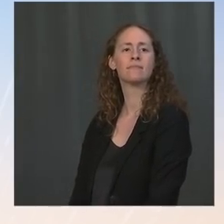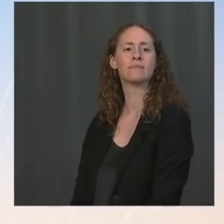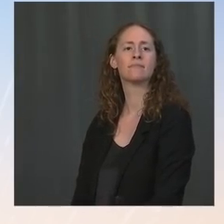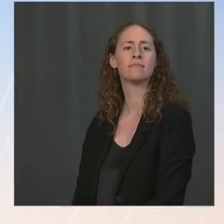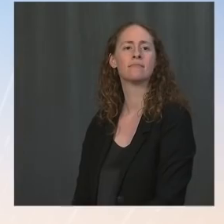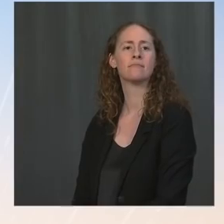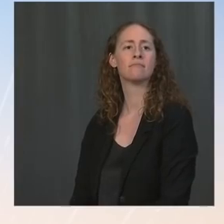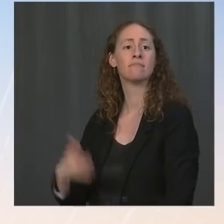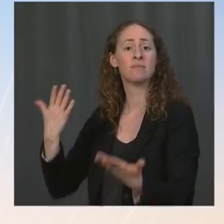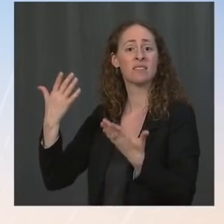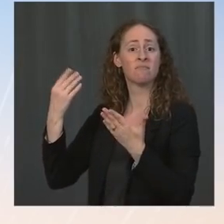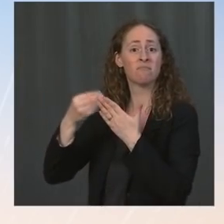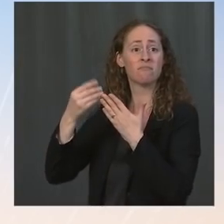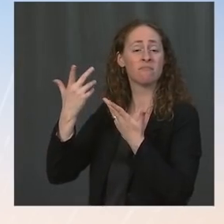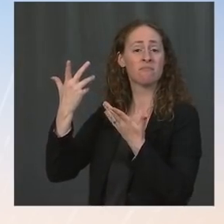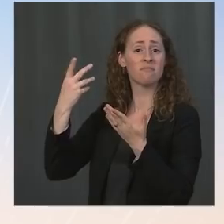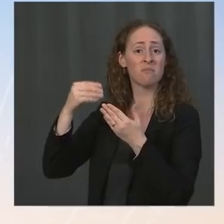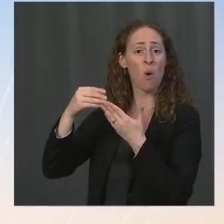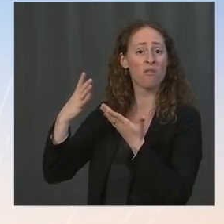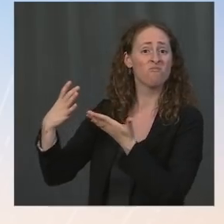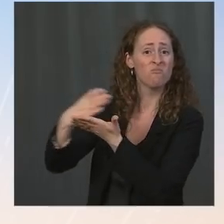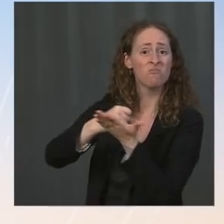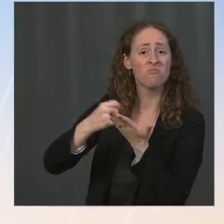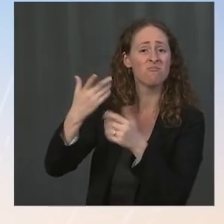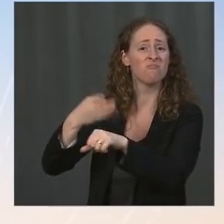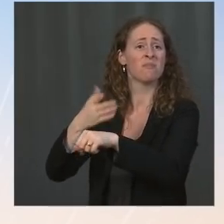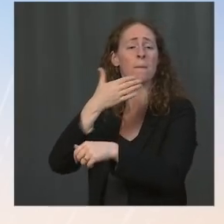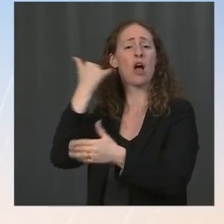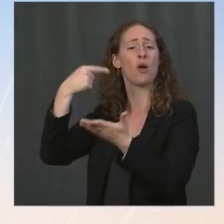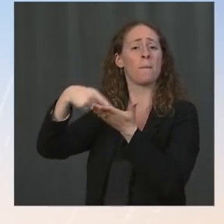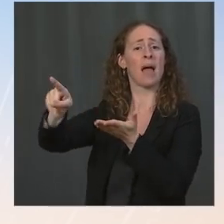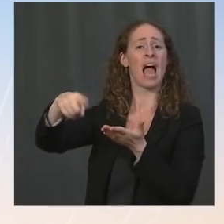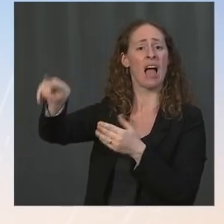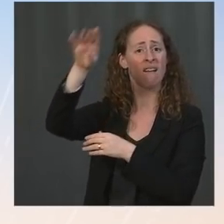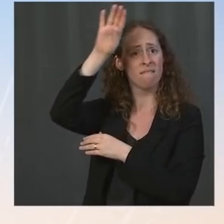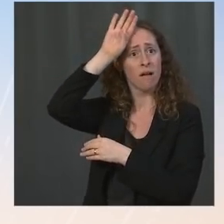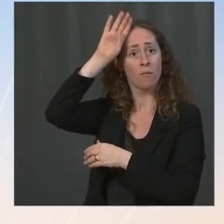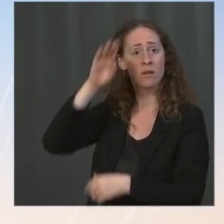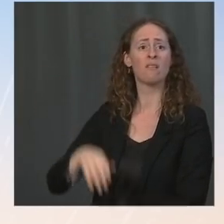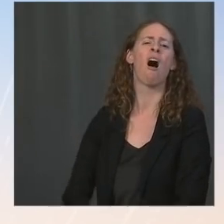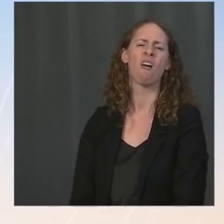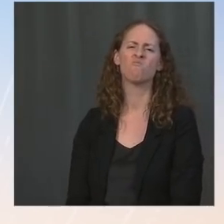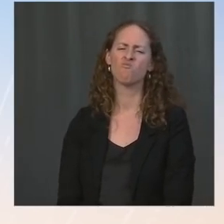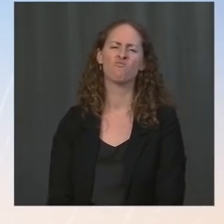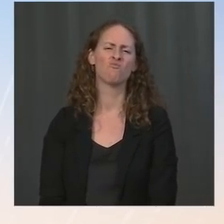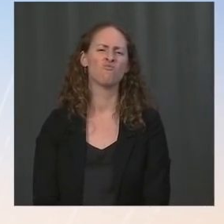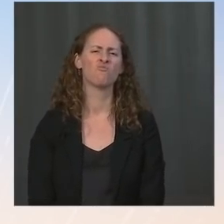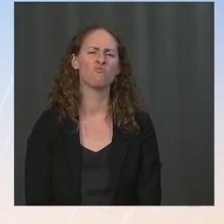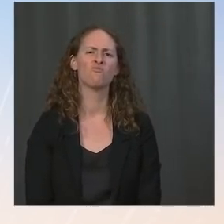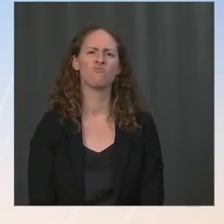Ms. Psaki: Absolutely, yes. The Press: Is the administration confident that the resources are what's needed, you know, given that initiative?